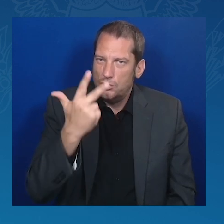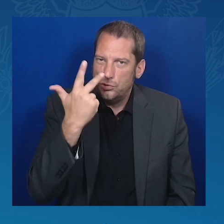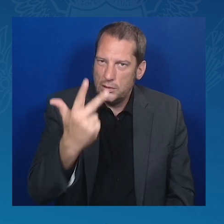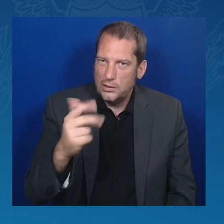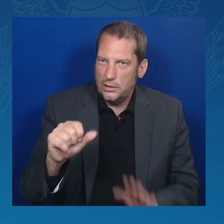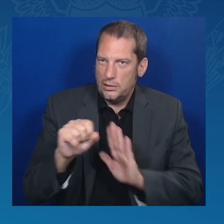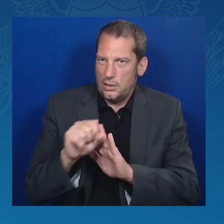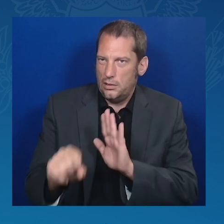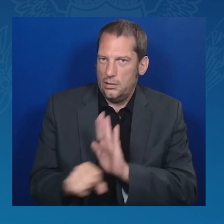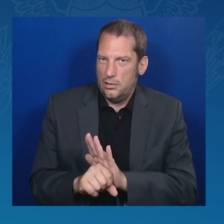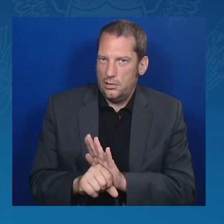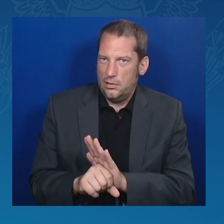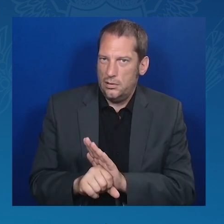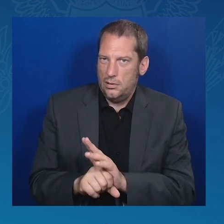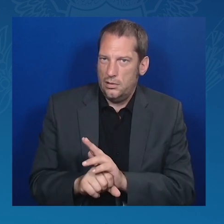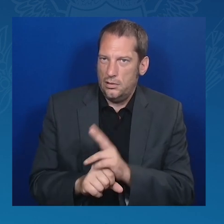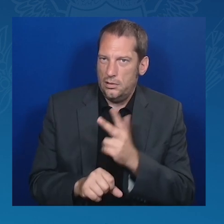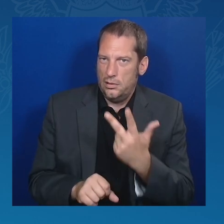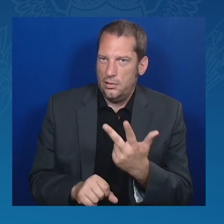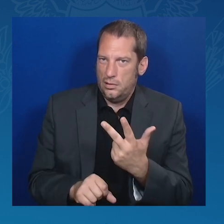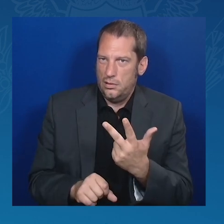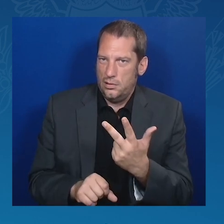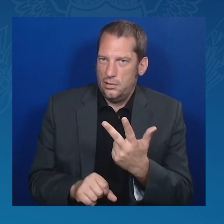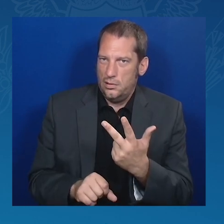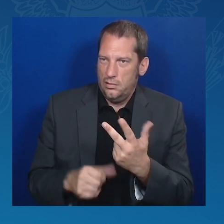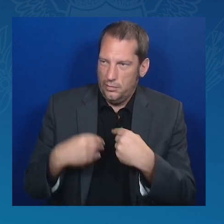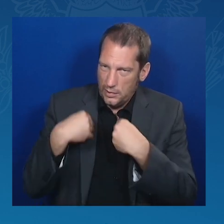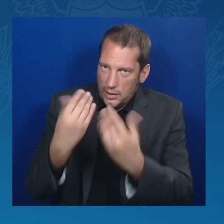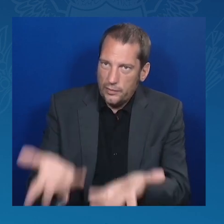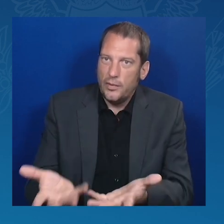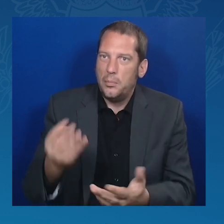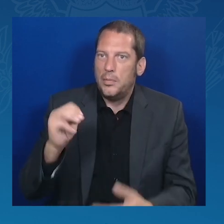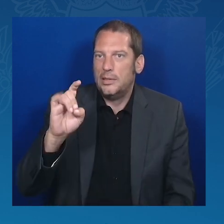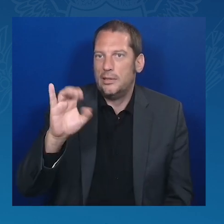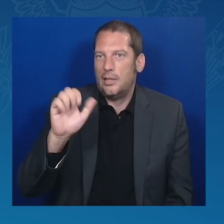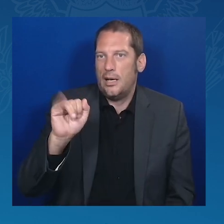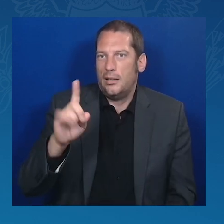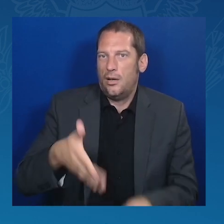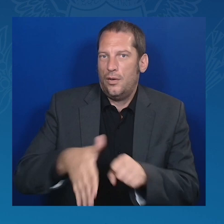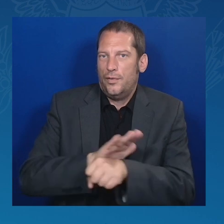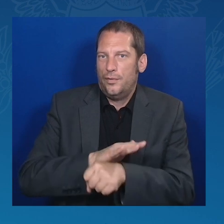to 12 months, only three states. So I'm not above shaming people,